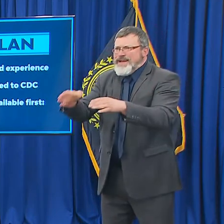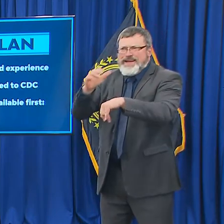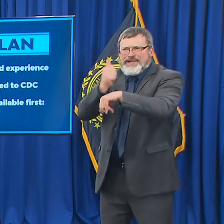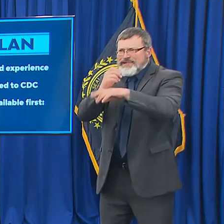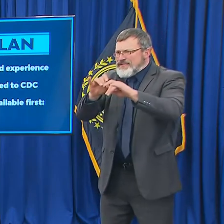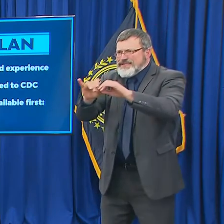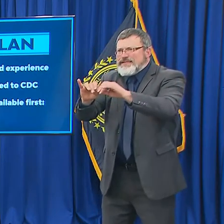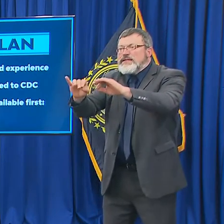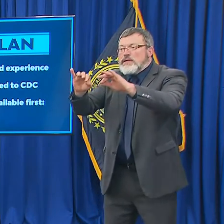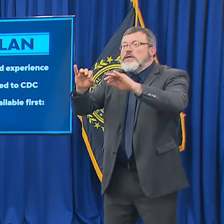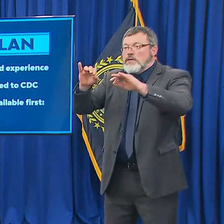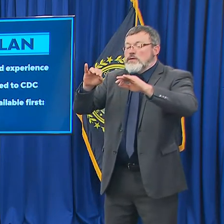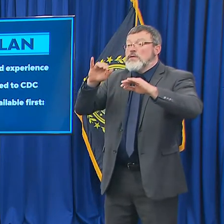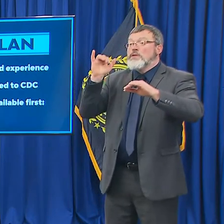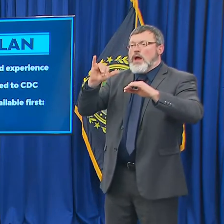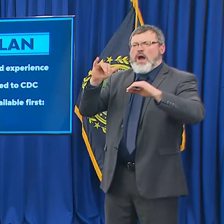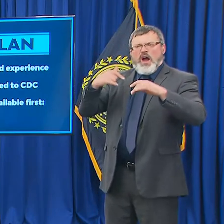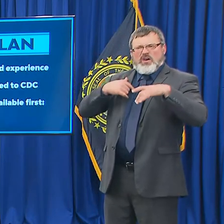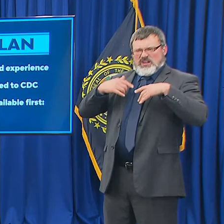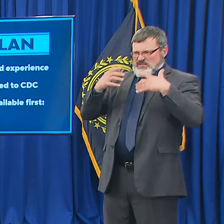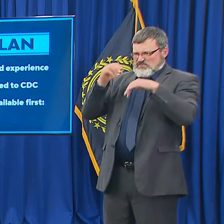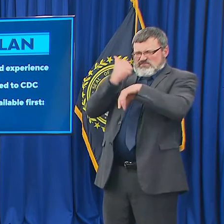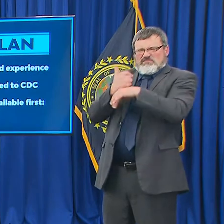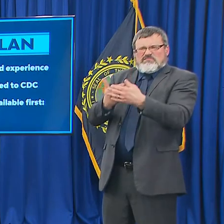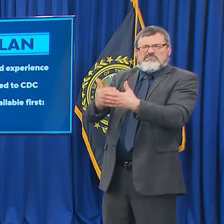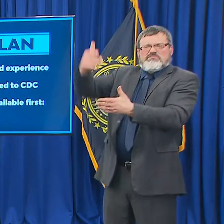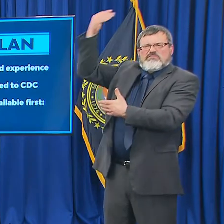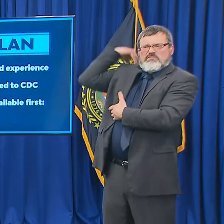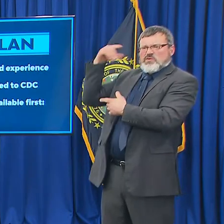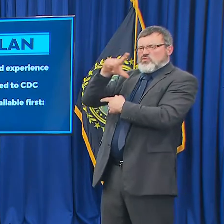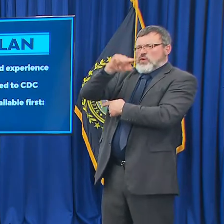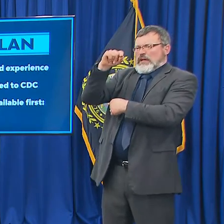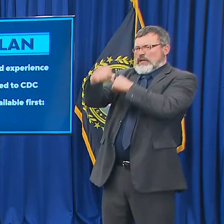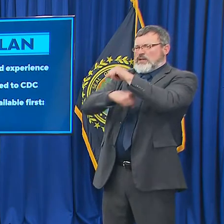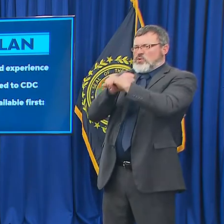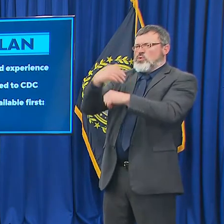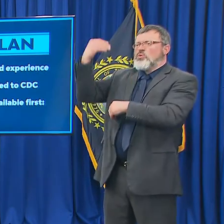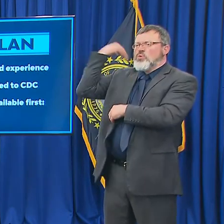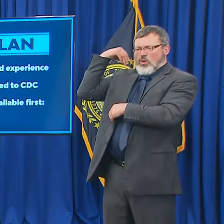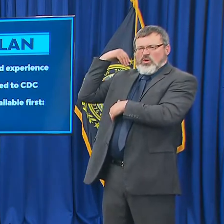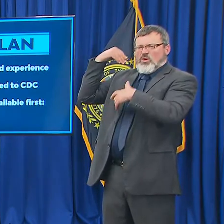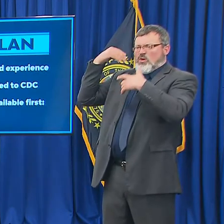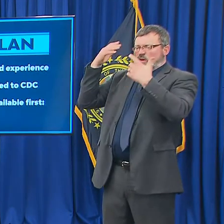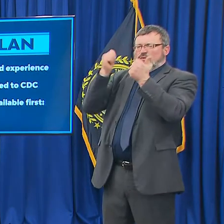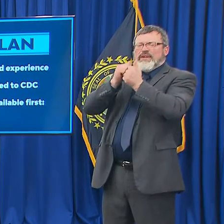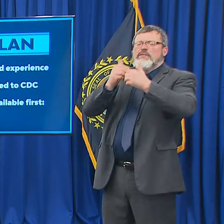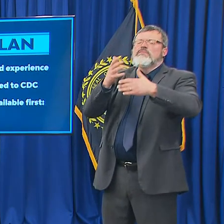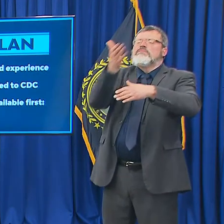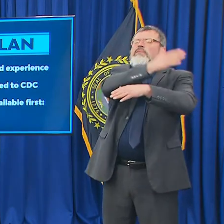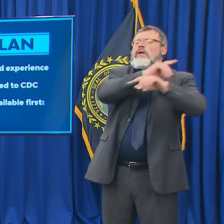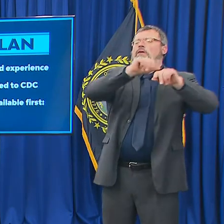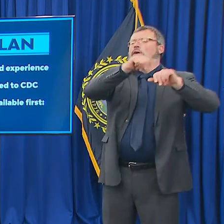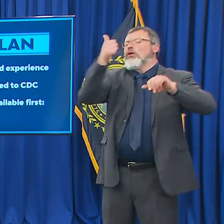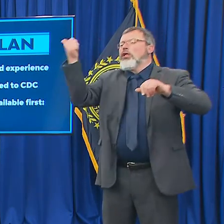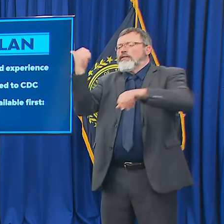of a safe and effective COVID 19 vaccine. We've developed a written plan that was submitted to the Centers for Disease Control and Prevention